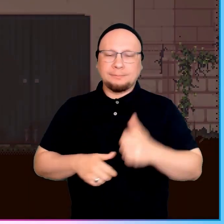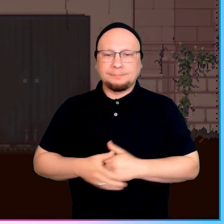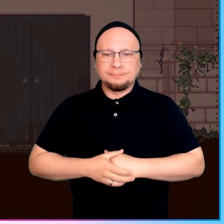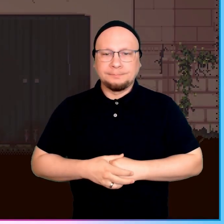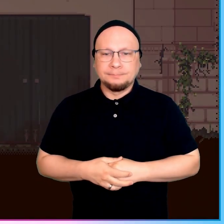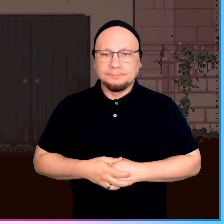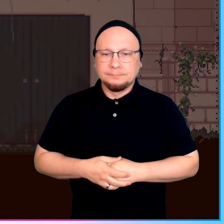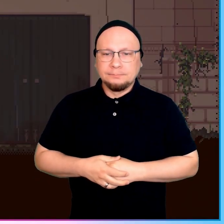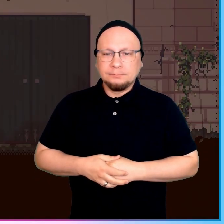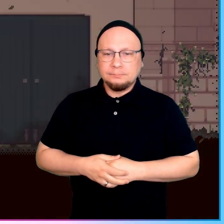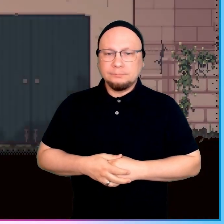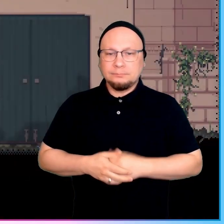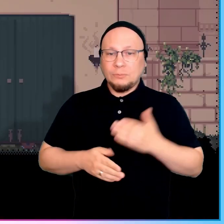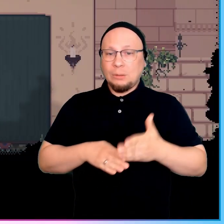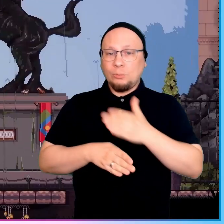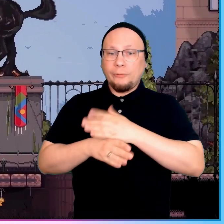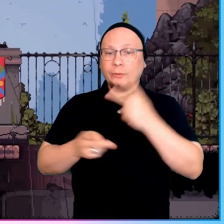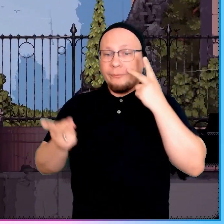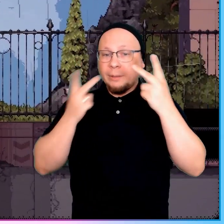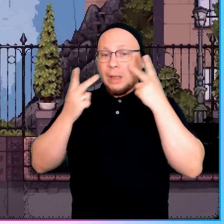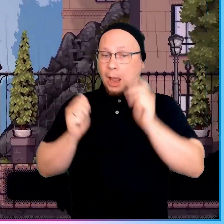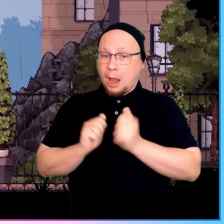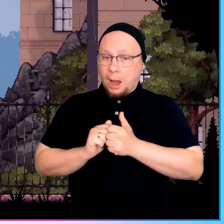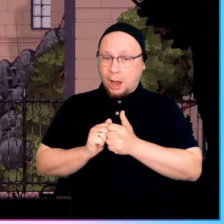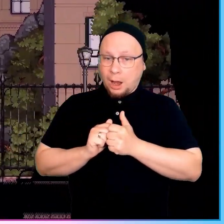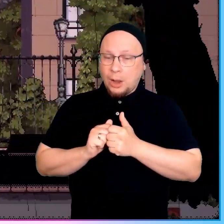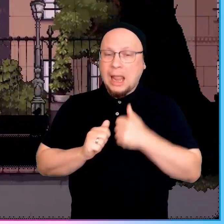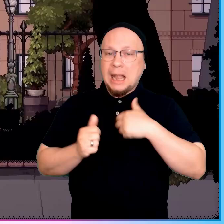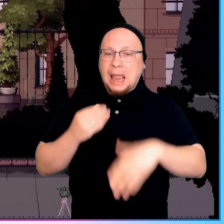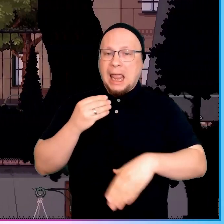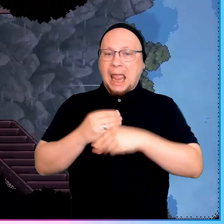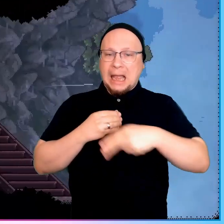To improve visibility, there are also several high contrast options.